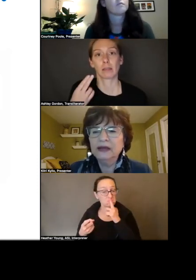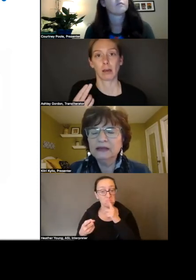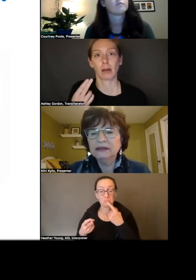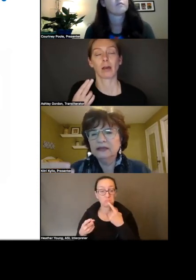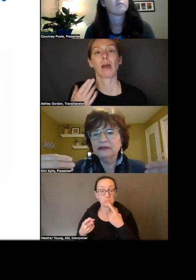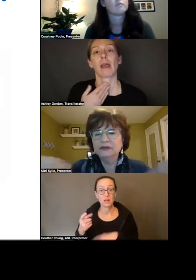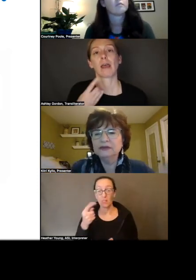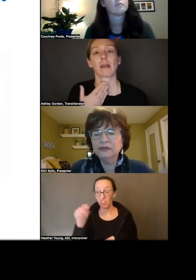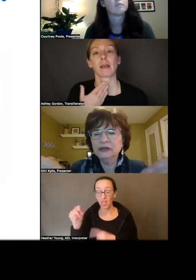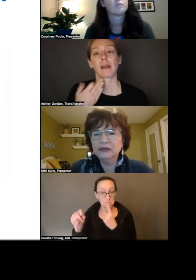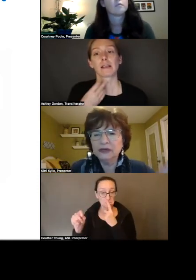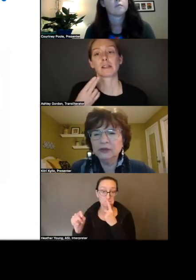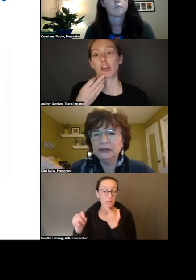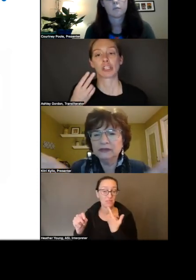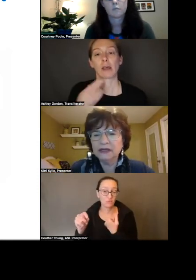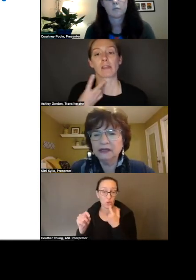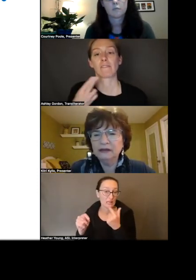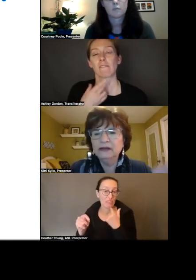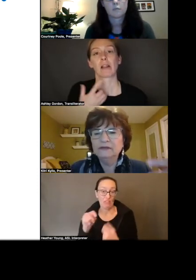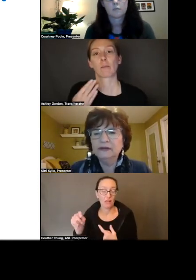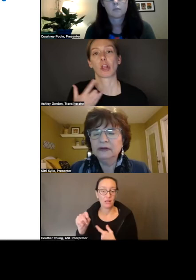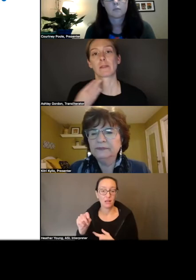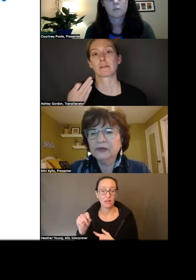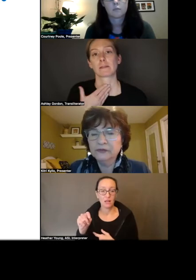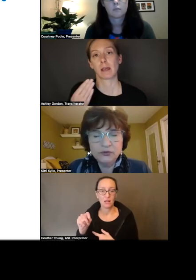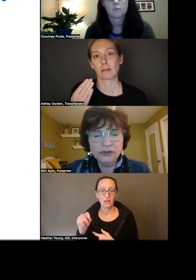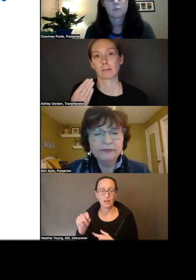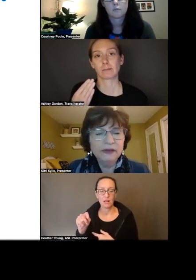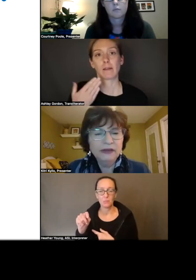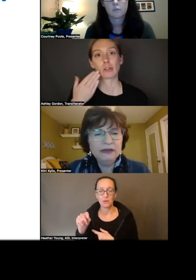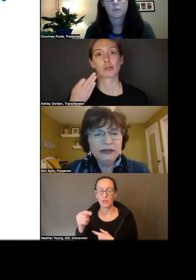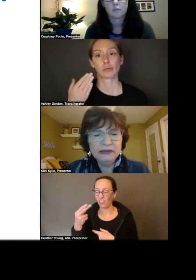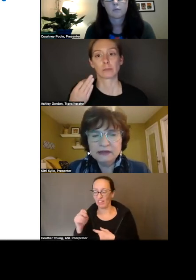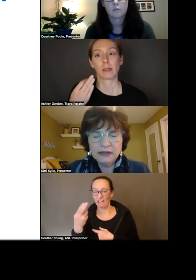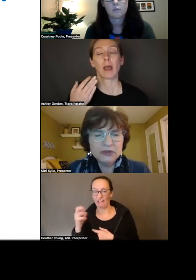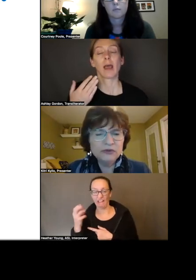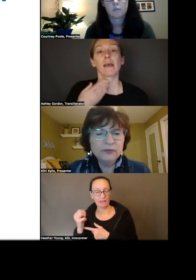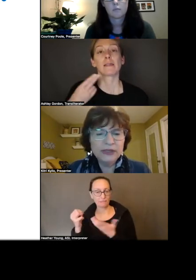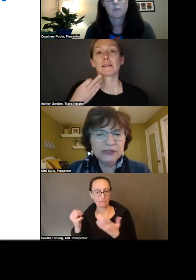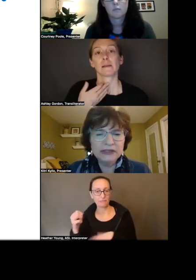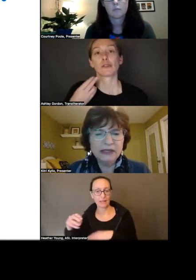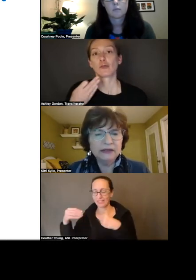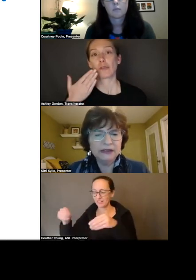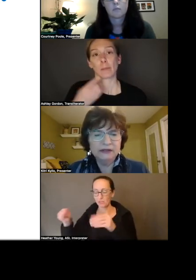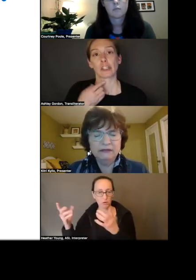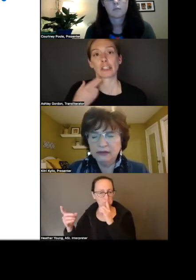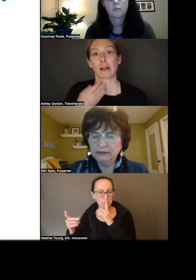and there's nothing available in the sign for store. And the same is true for pidgin signed English.